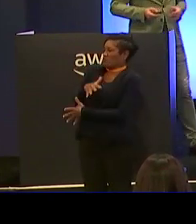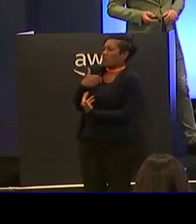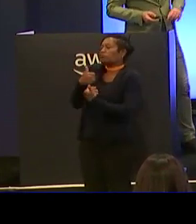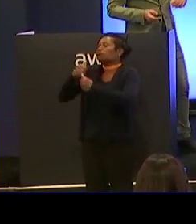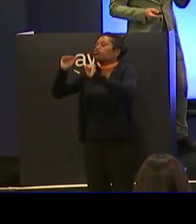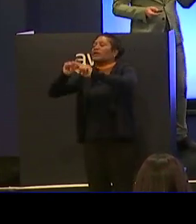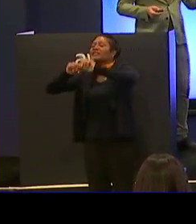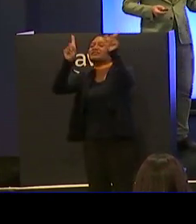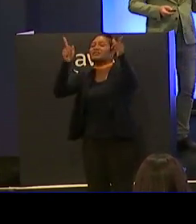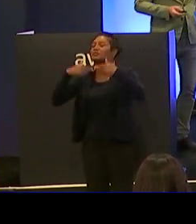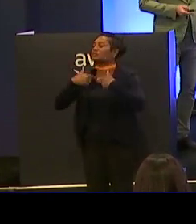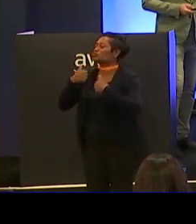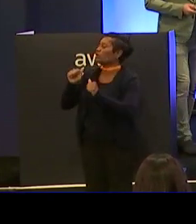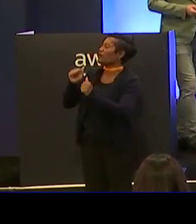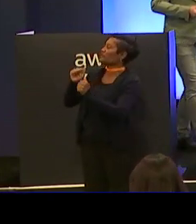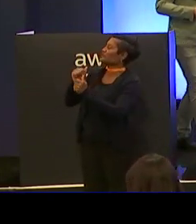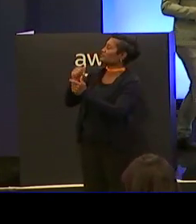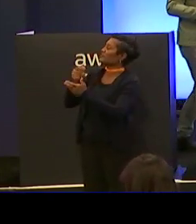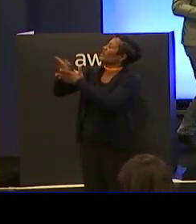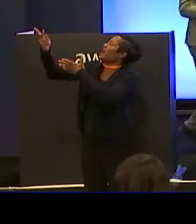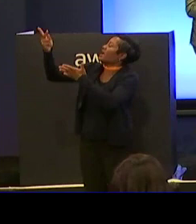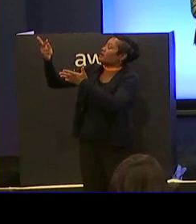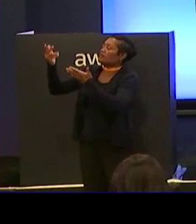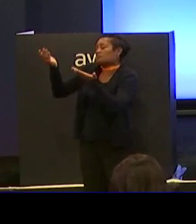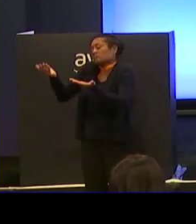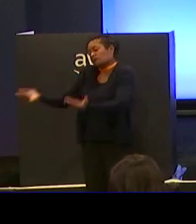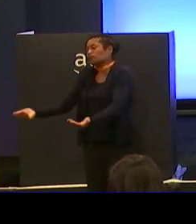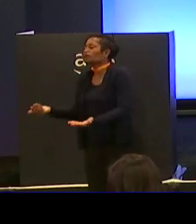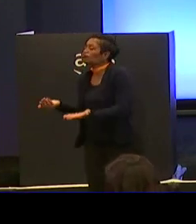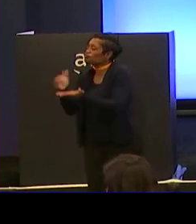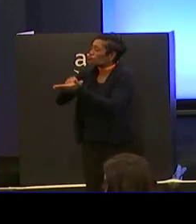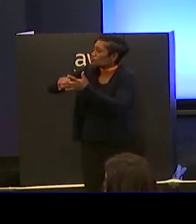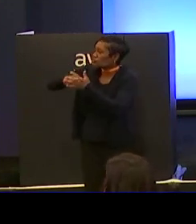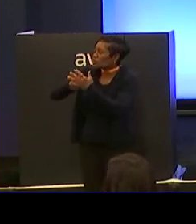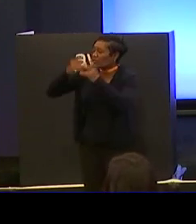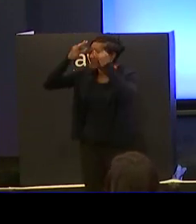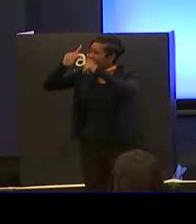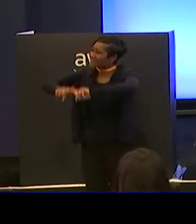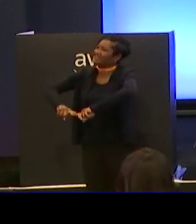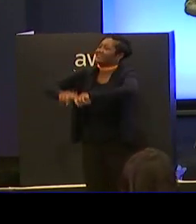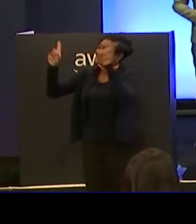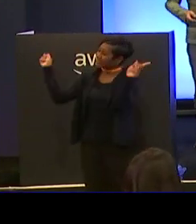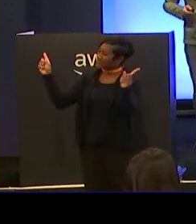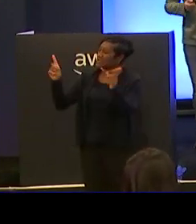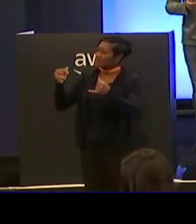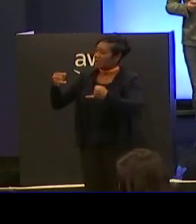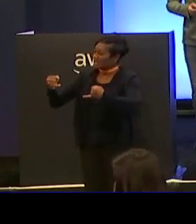Of failing, and then restarting again, thinking outside the box. Pushing the boundaries.